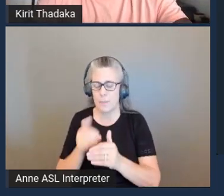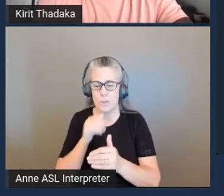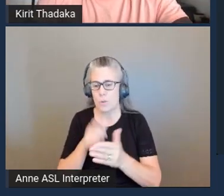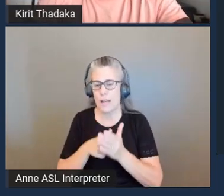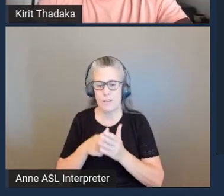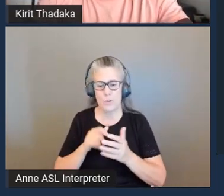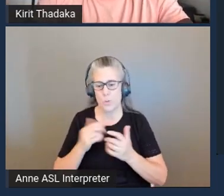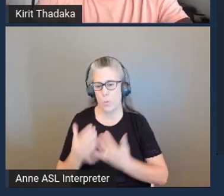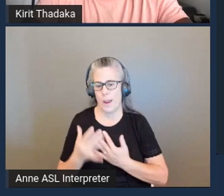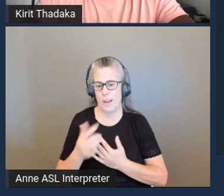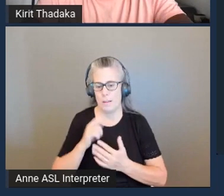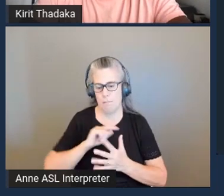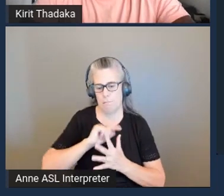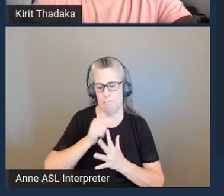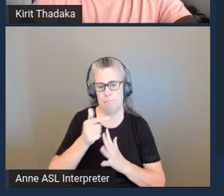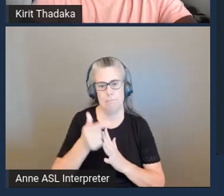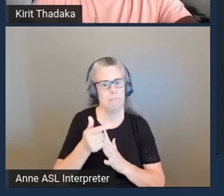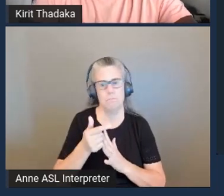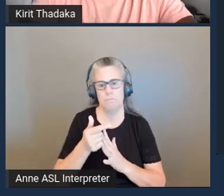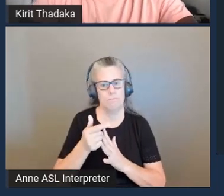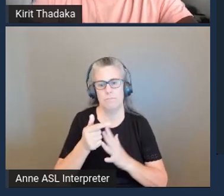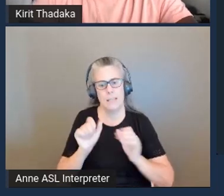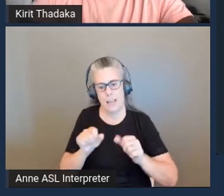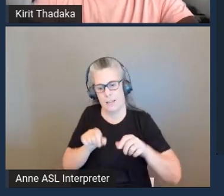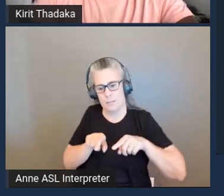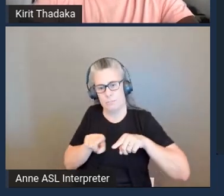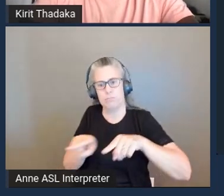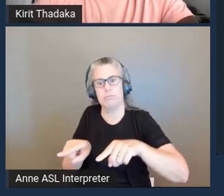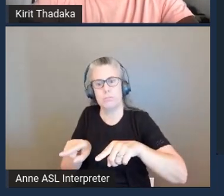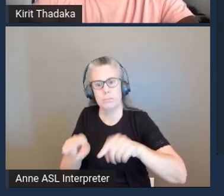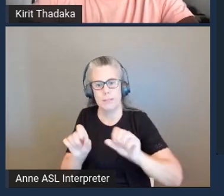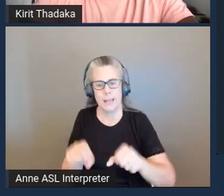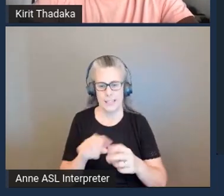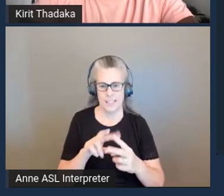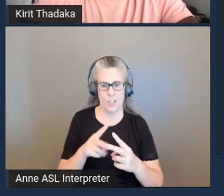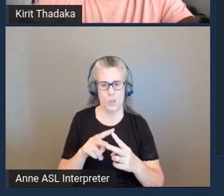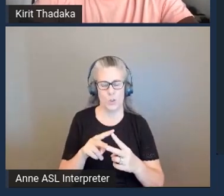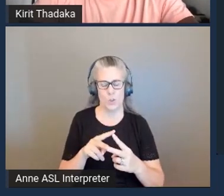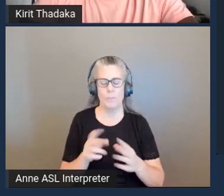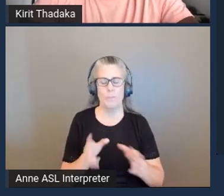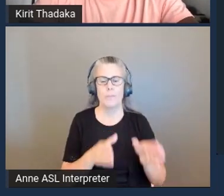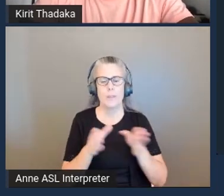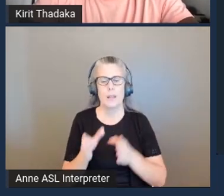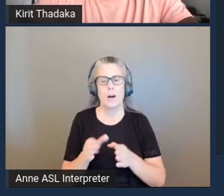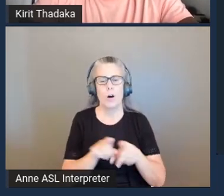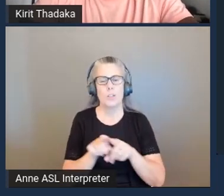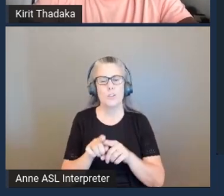the pipeline will run them in parallel, and furthermore, I can click on each of these steps,